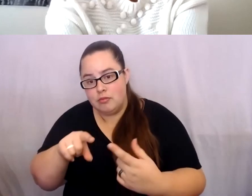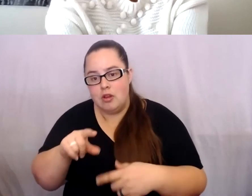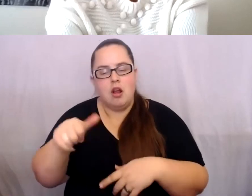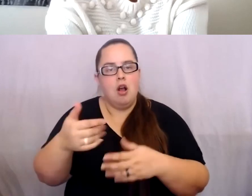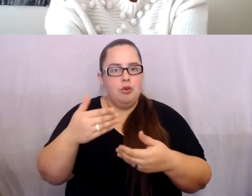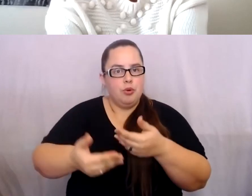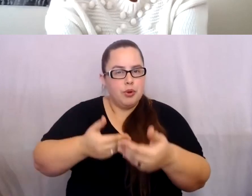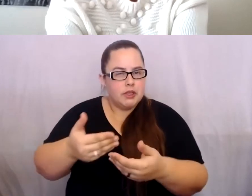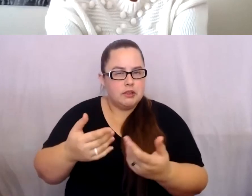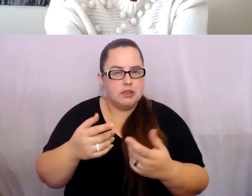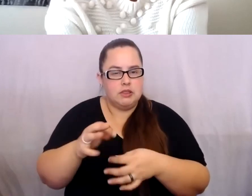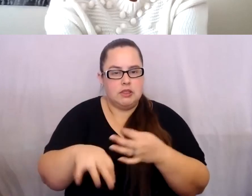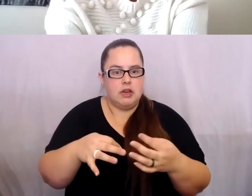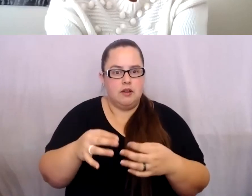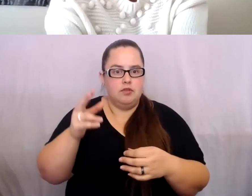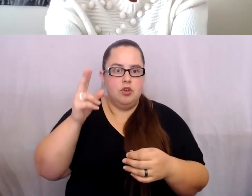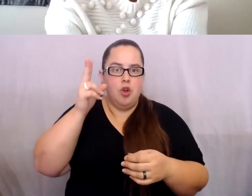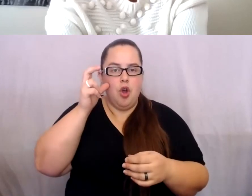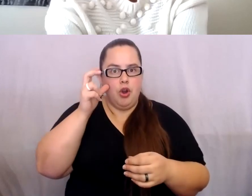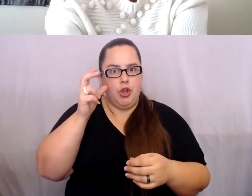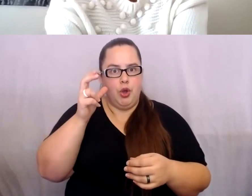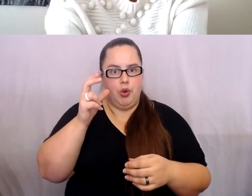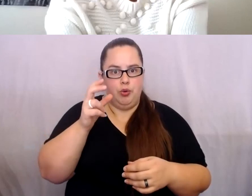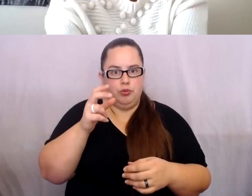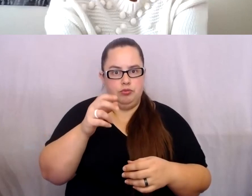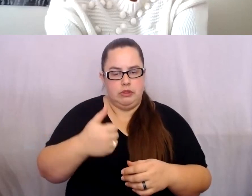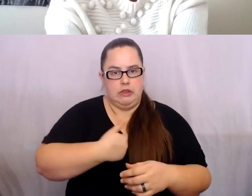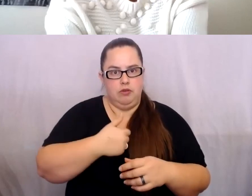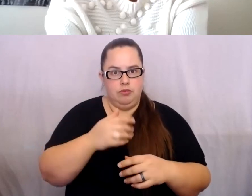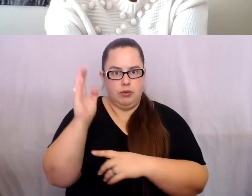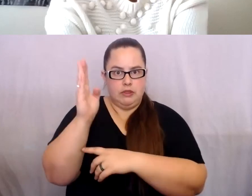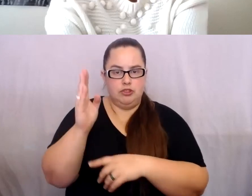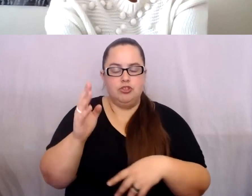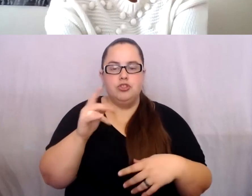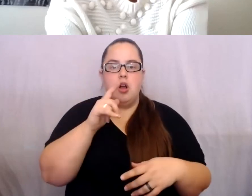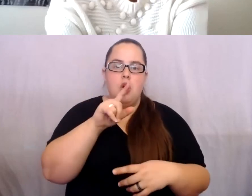If the camera has to be on. And it's forced. That's OK, but they don't necessarily have to be unmuted that whole time.